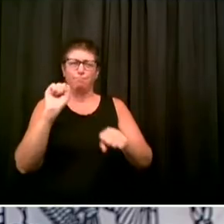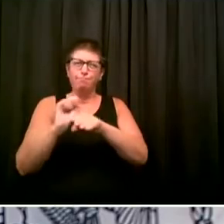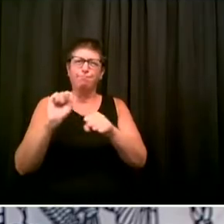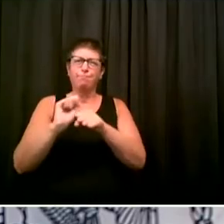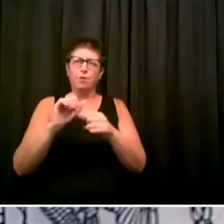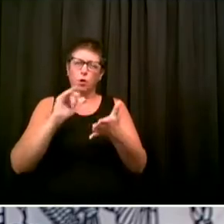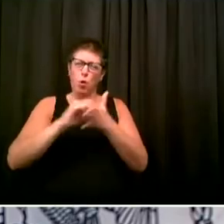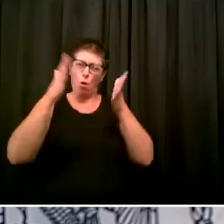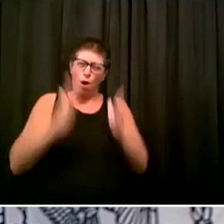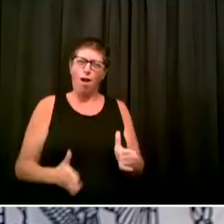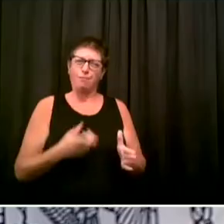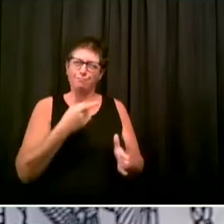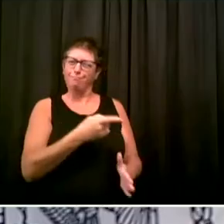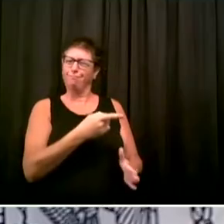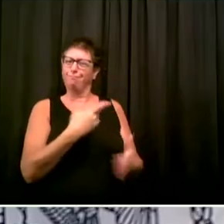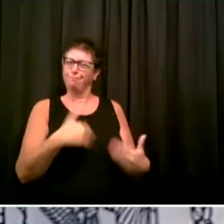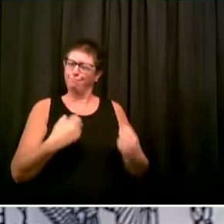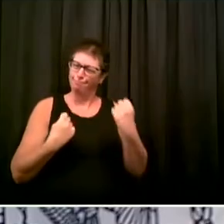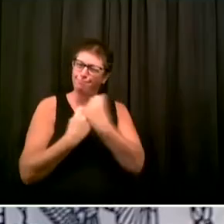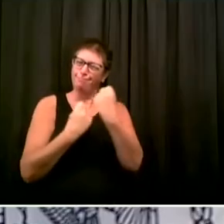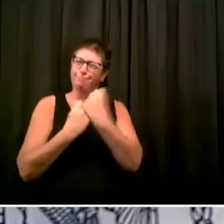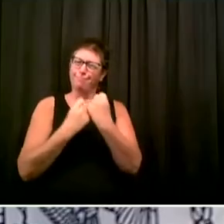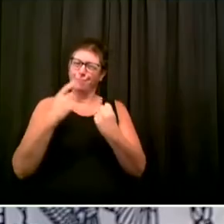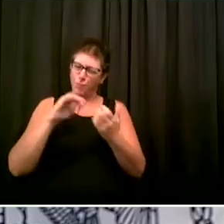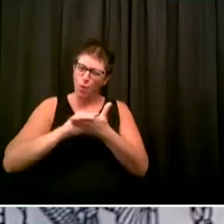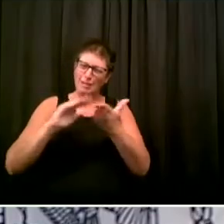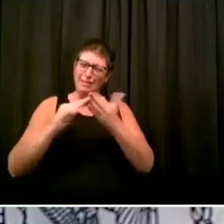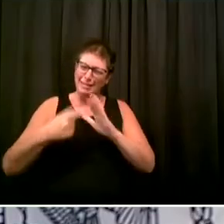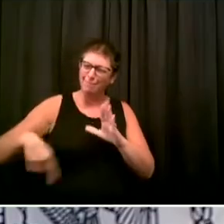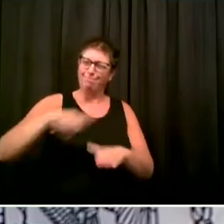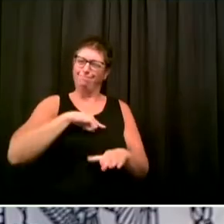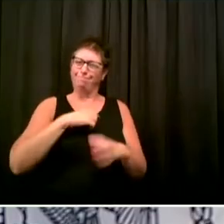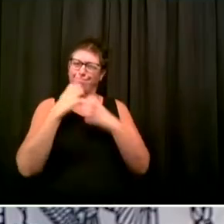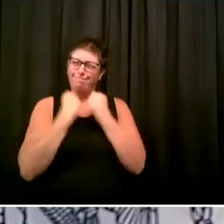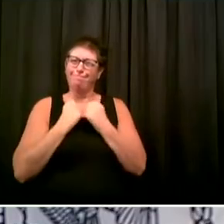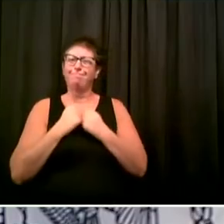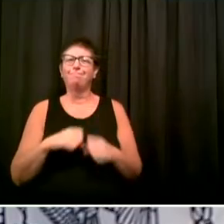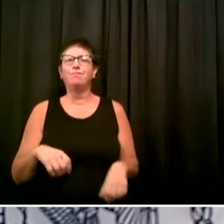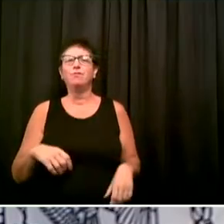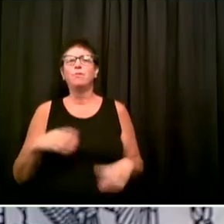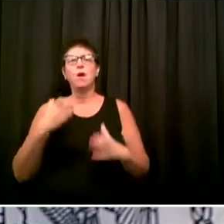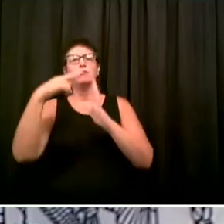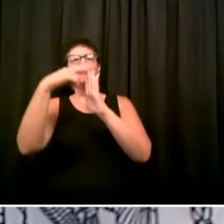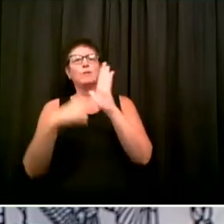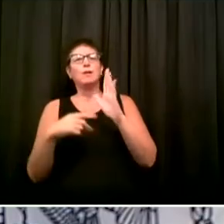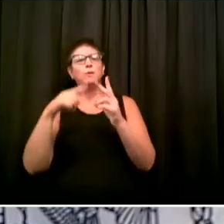THNIESHIS WHAT